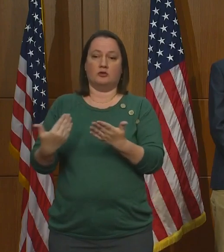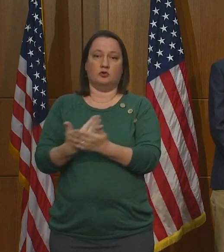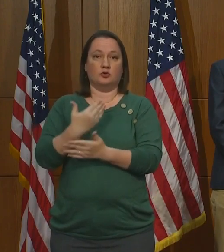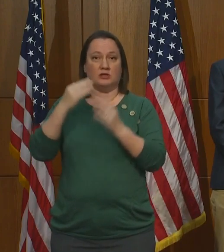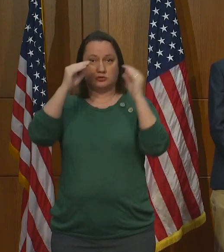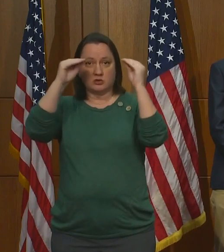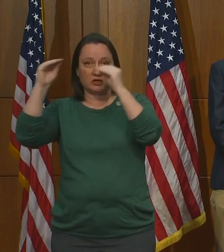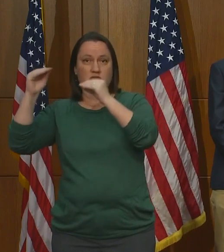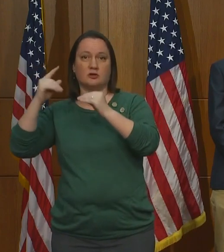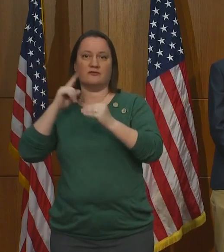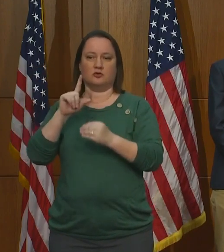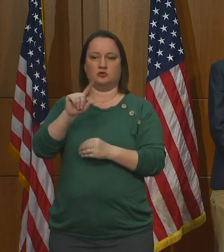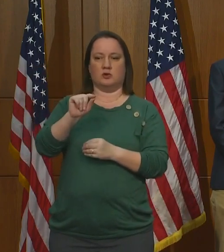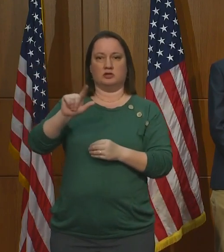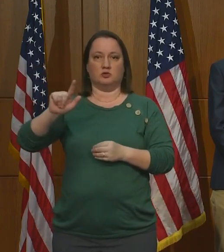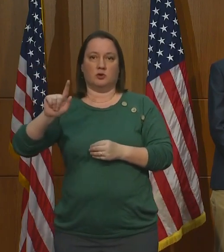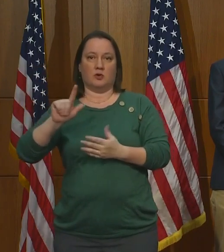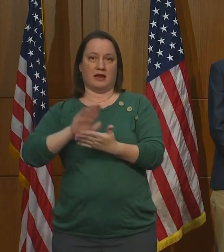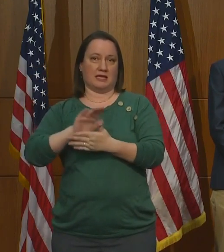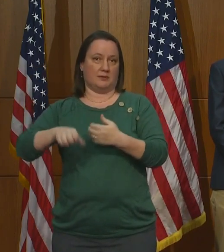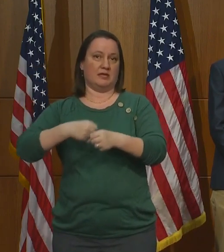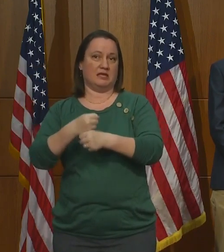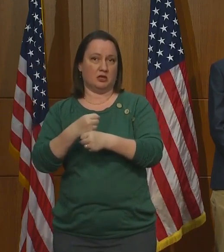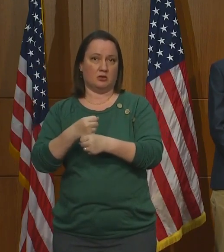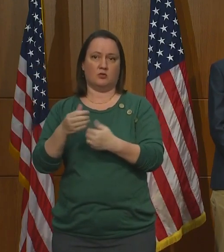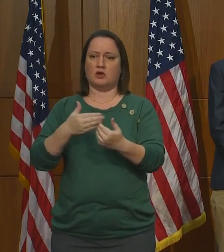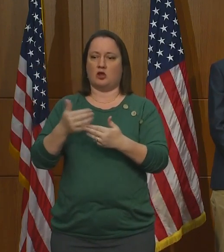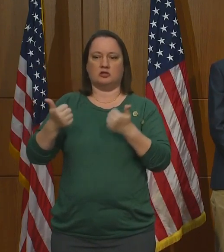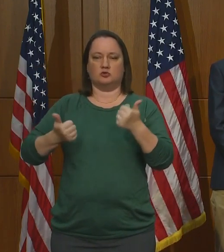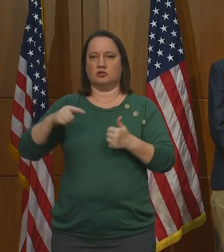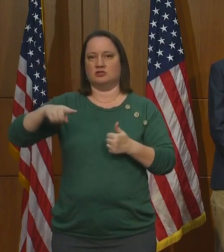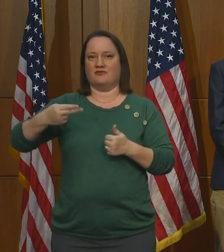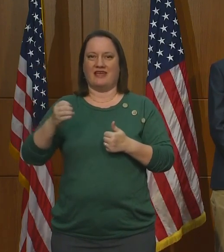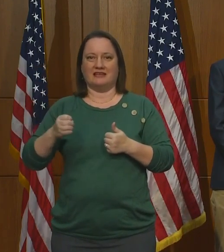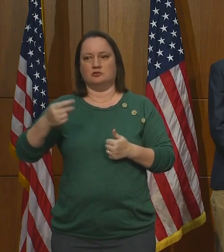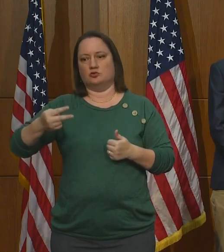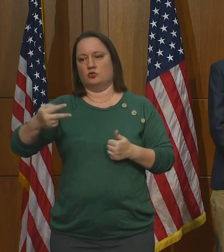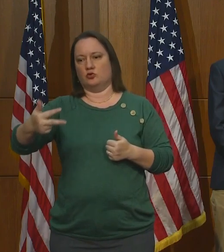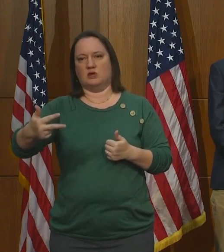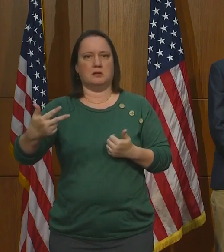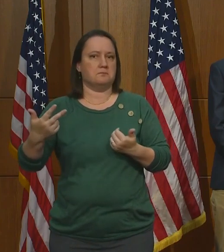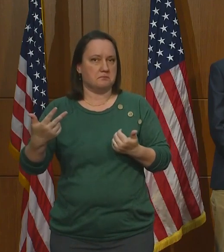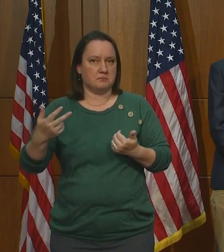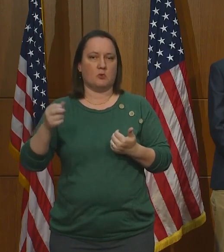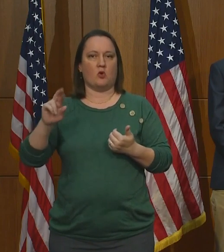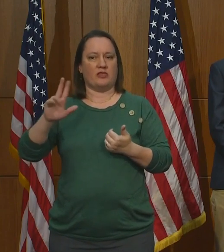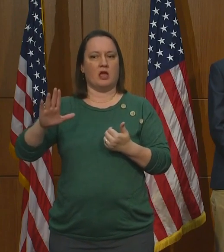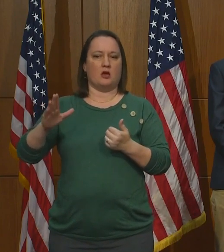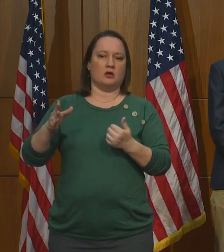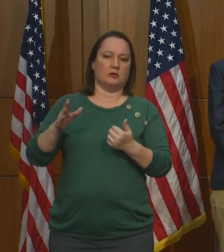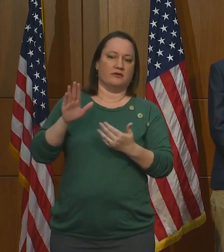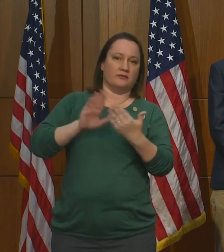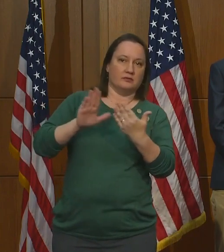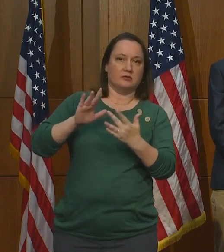NEW CONSTRUCTION FOR ALL STUDENTS IN THE TWENTY TWENTY TWENTY TWENTY ONE ACADEMIC YEAR